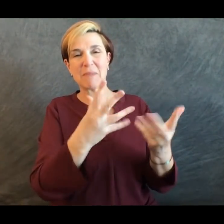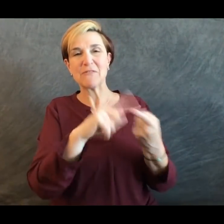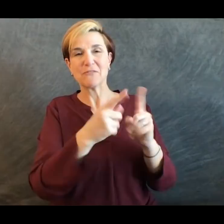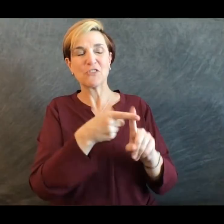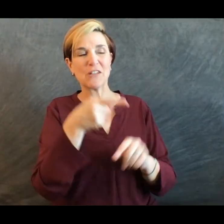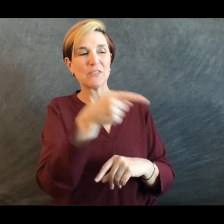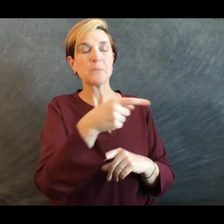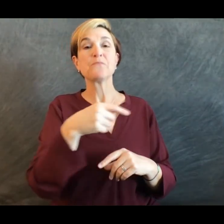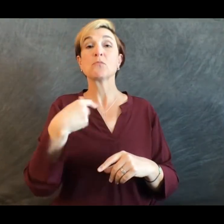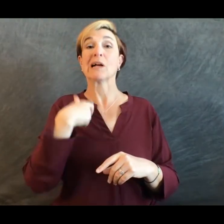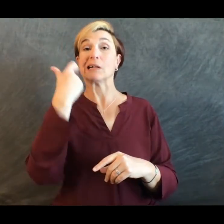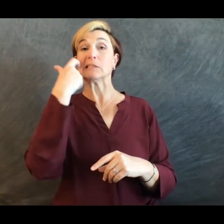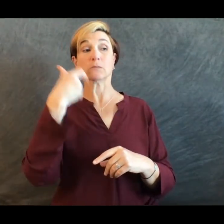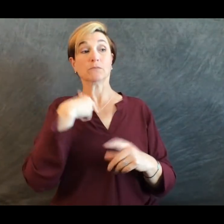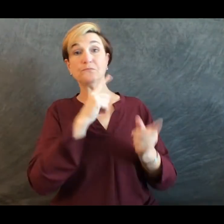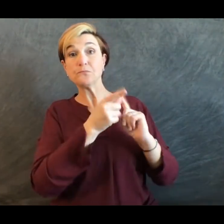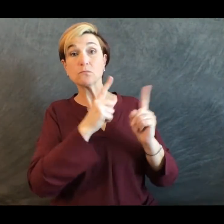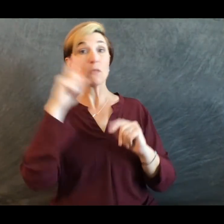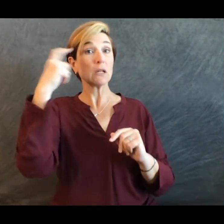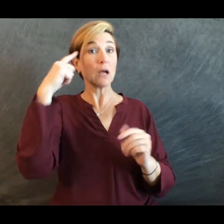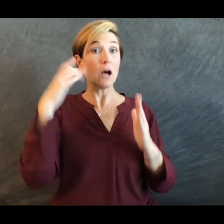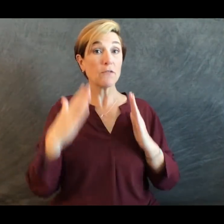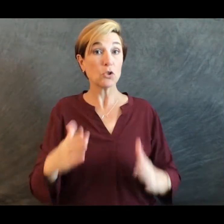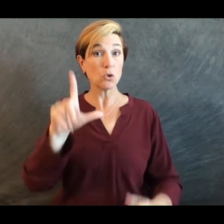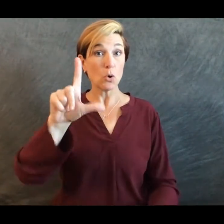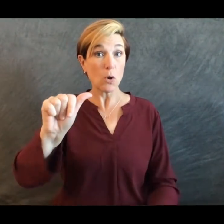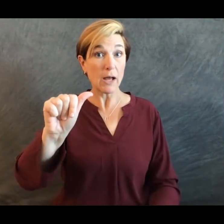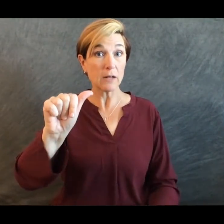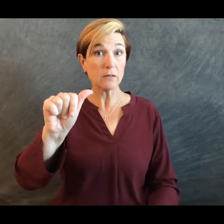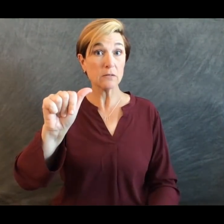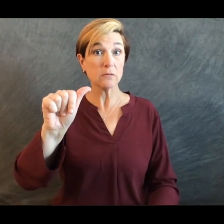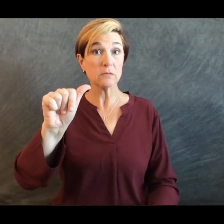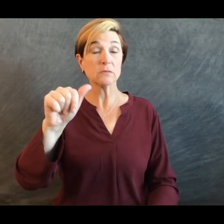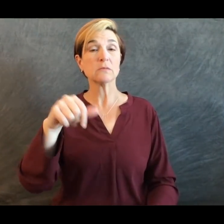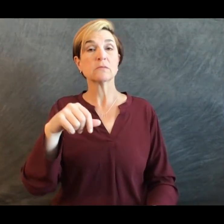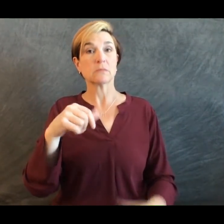Louisiana and as you know we're building them additional beds right now the Army